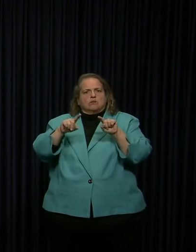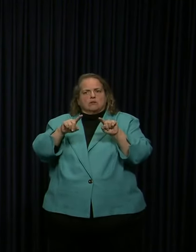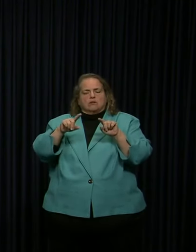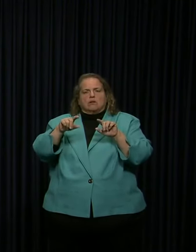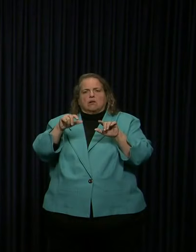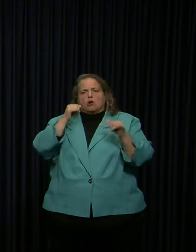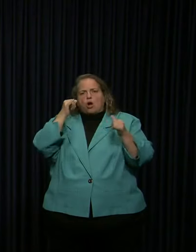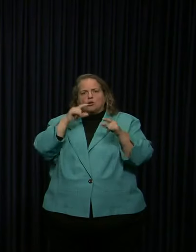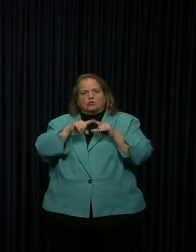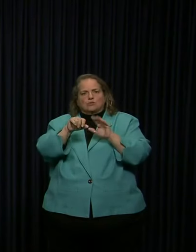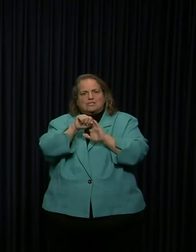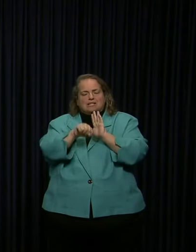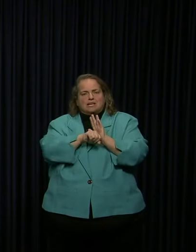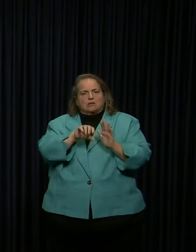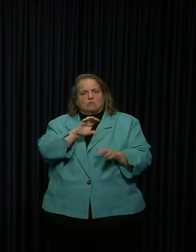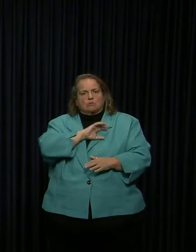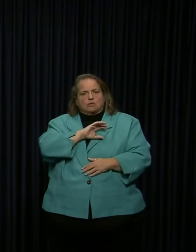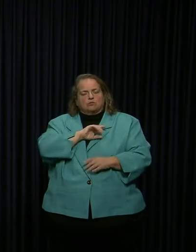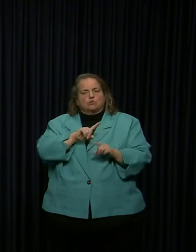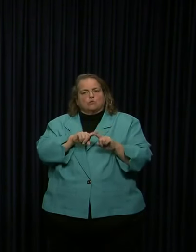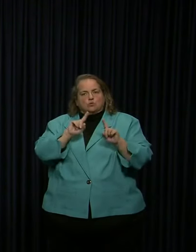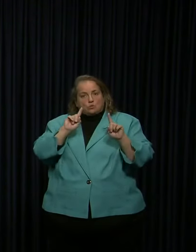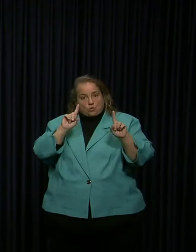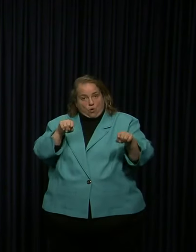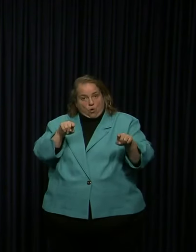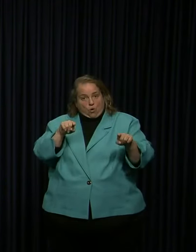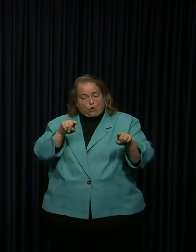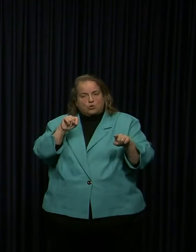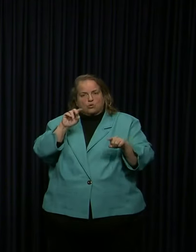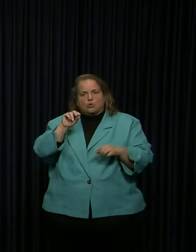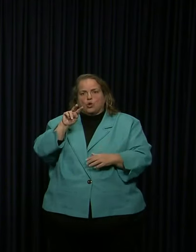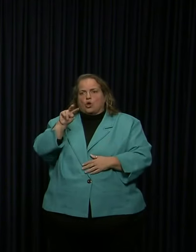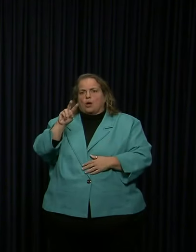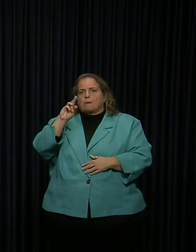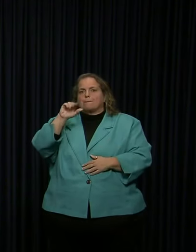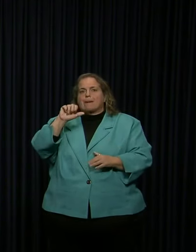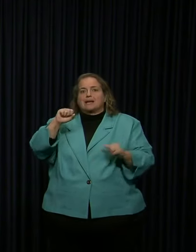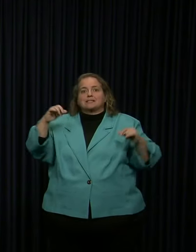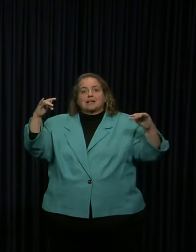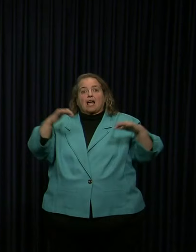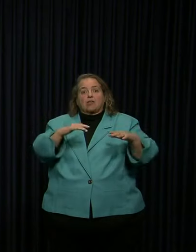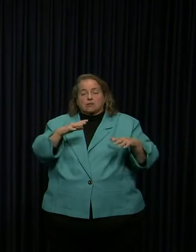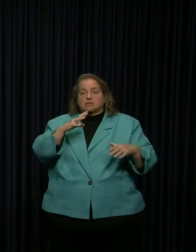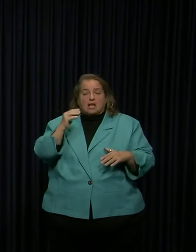VERSUS OTHER STATES AGAIN AND WHAT WE SHOWED, LOOK AT WHERE WE